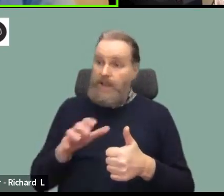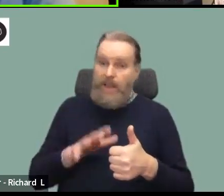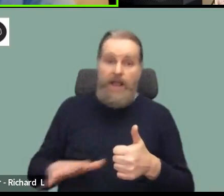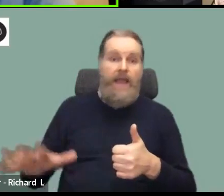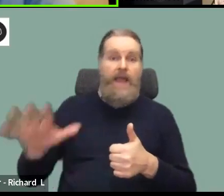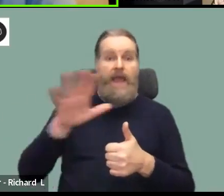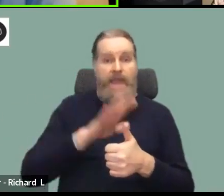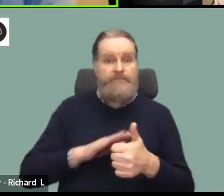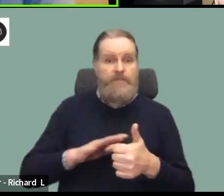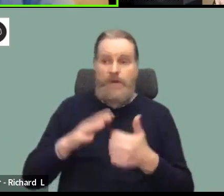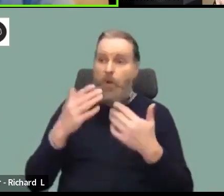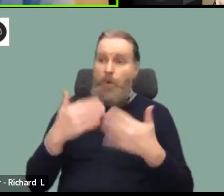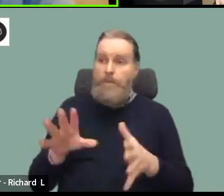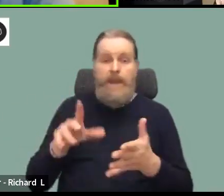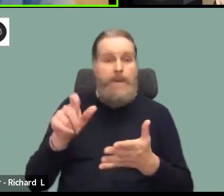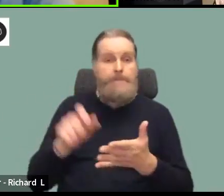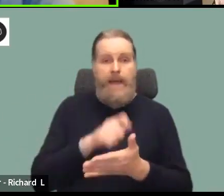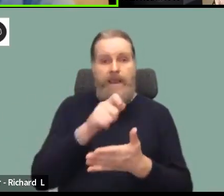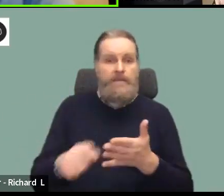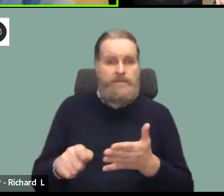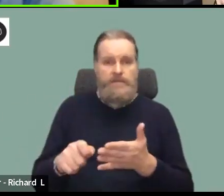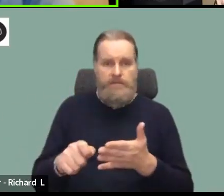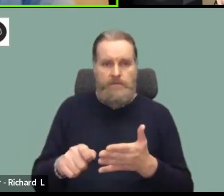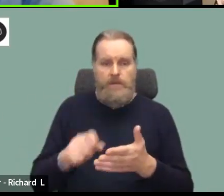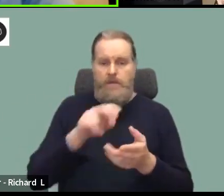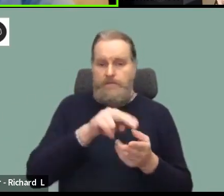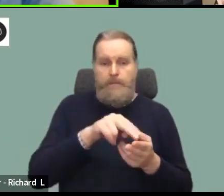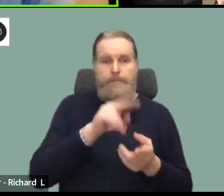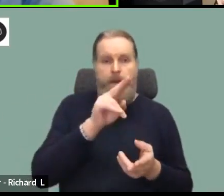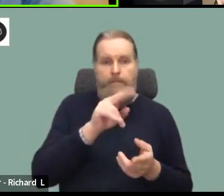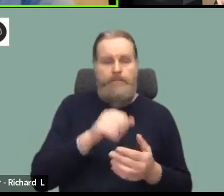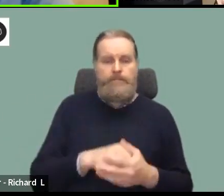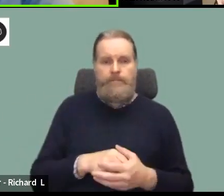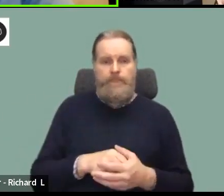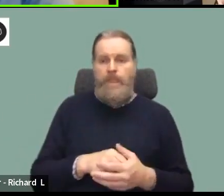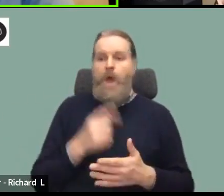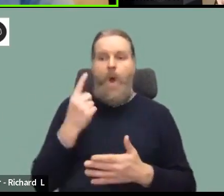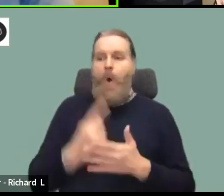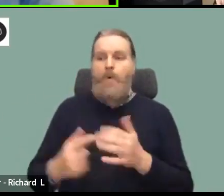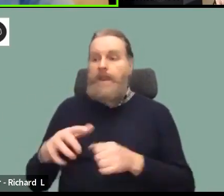everybody in the band in the ballot.